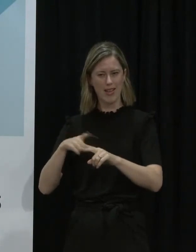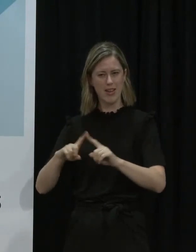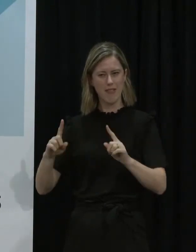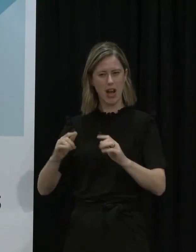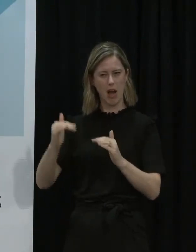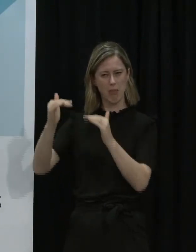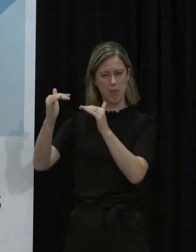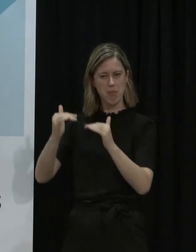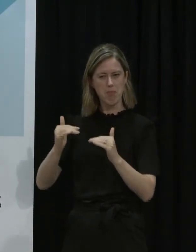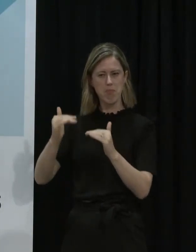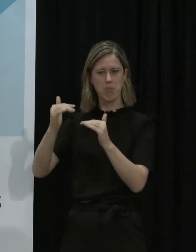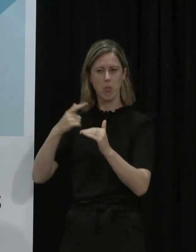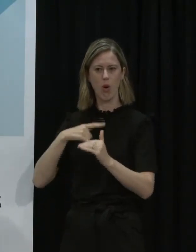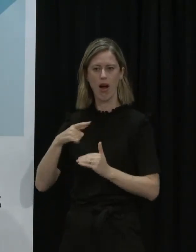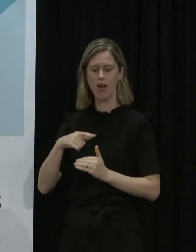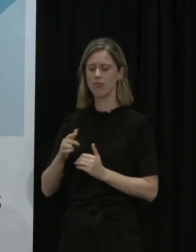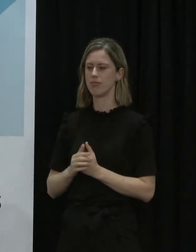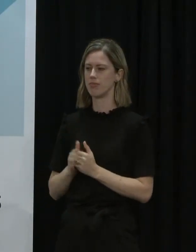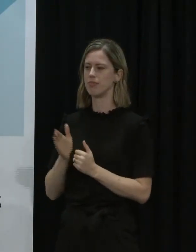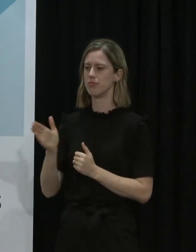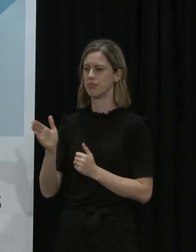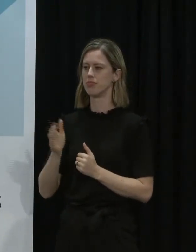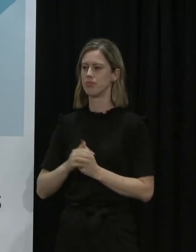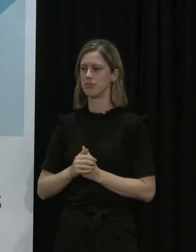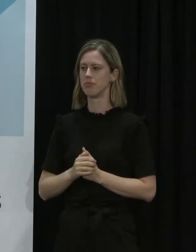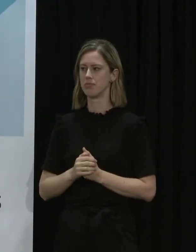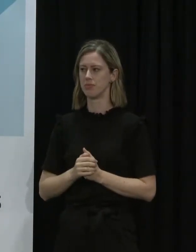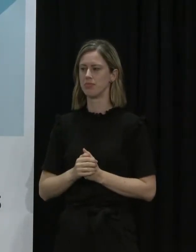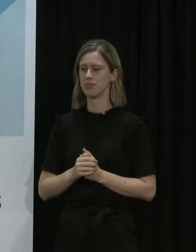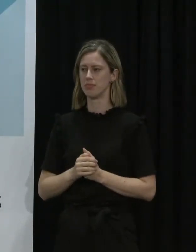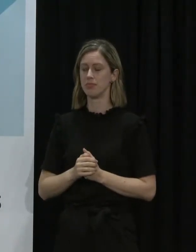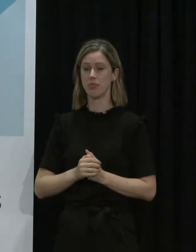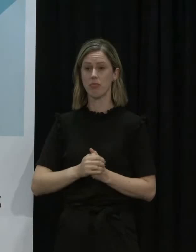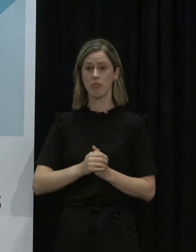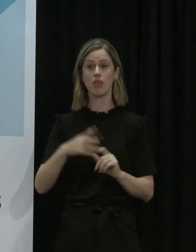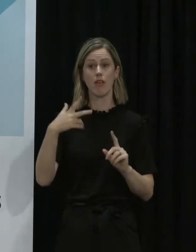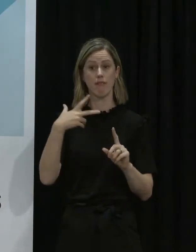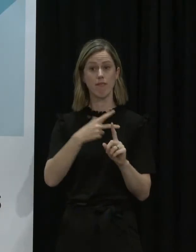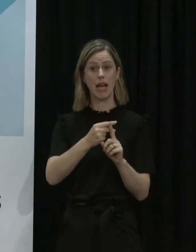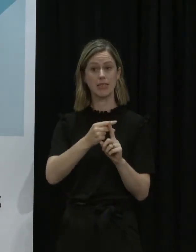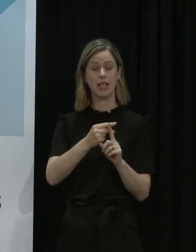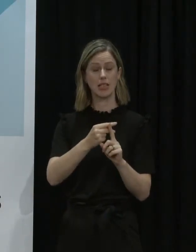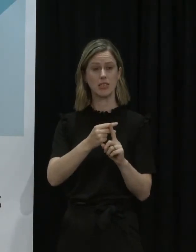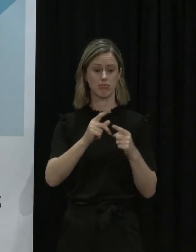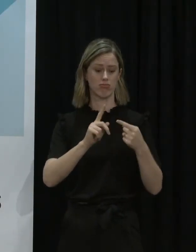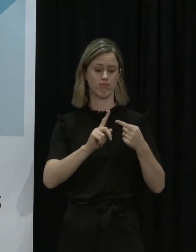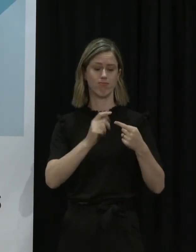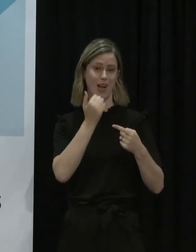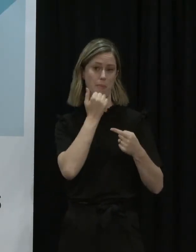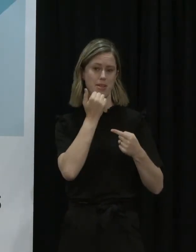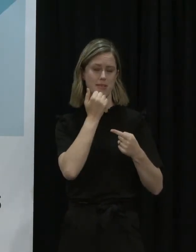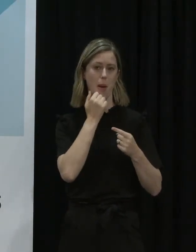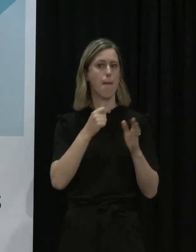remain stable as they are. Als, some South Island areas are below that. Gisborn is below